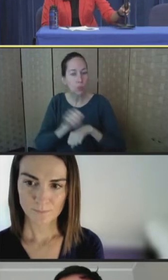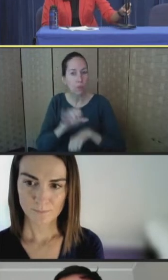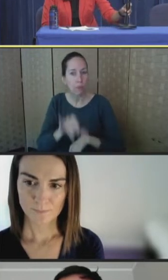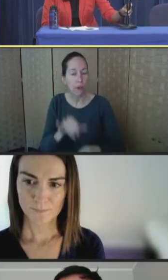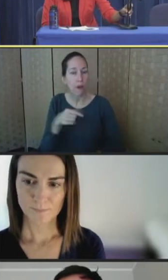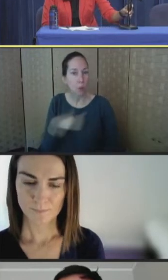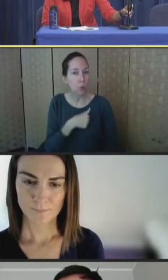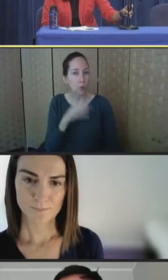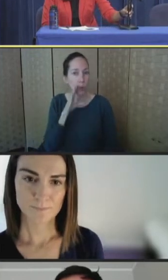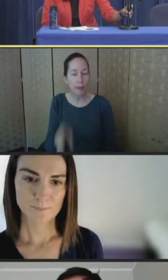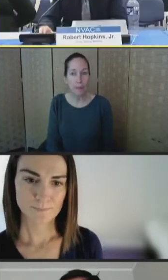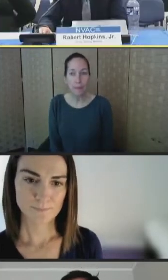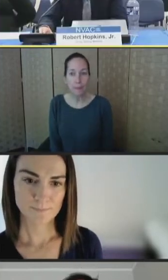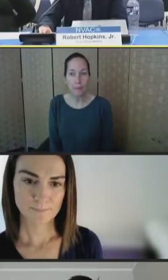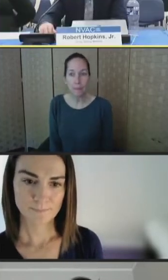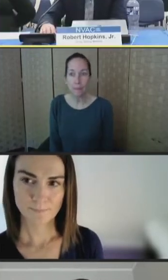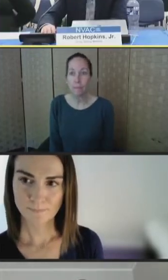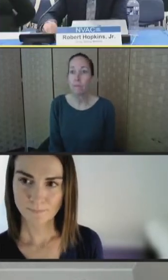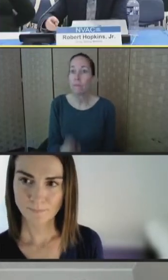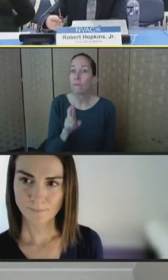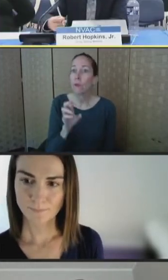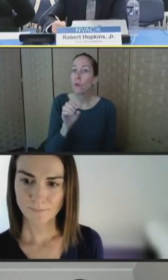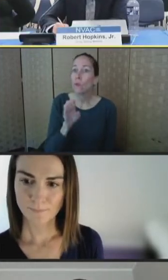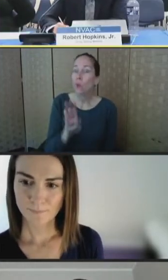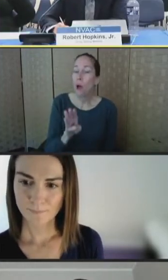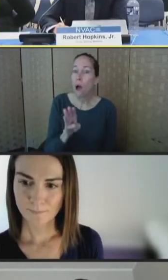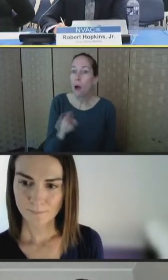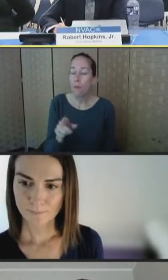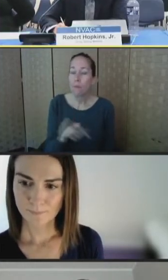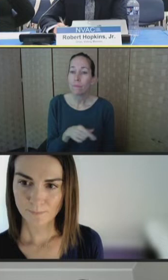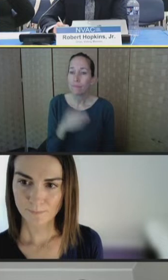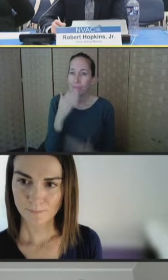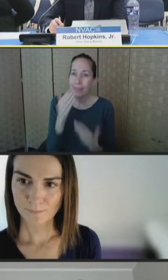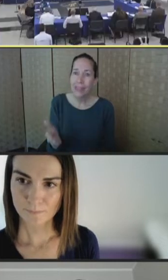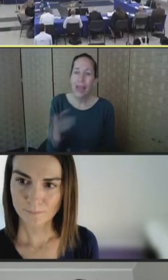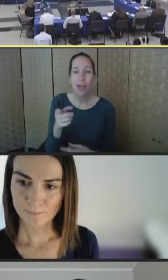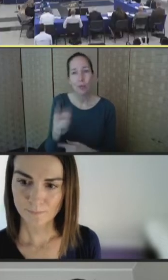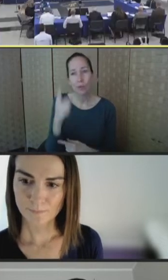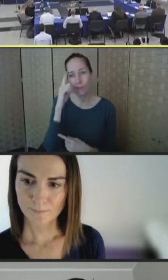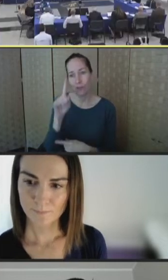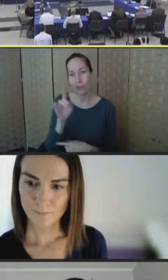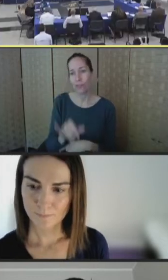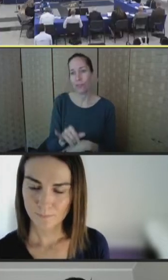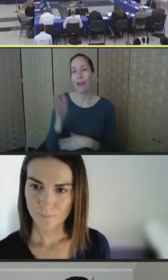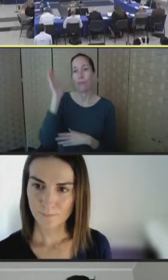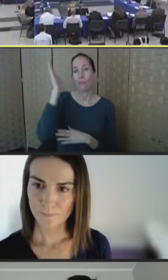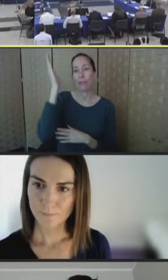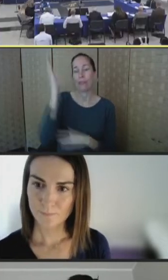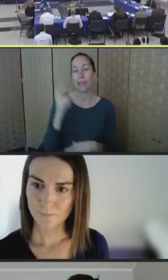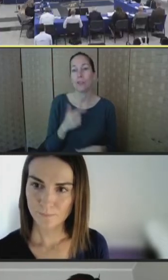Robert Schecter: I'd like to echo the thanks for the presentations. I was wondering, looking